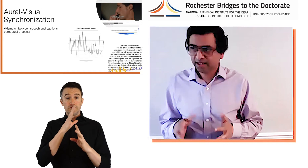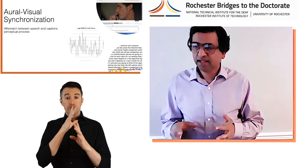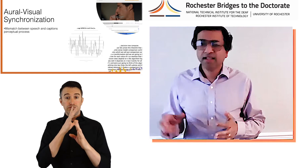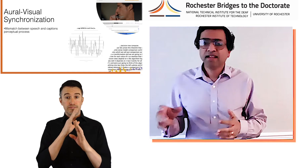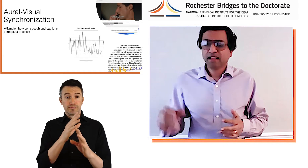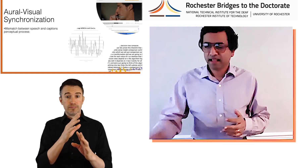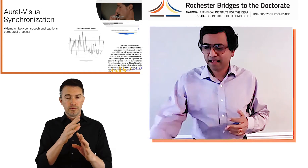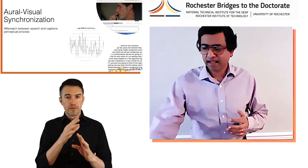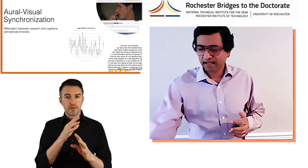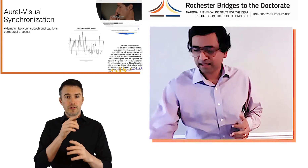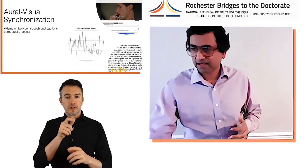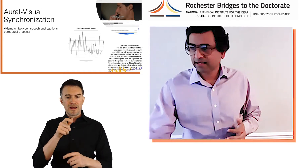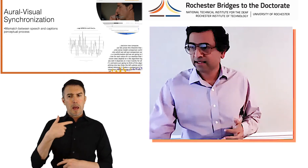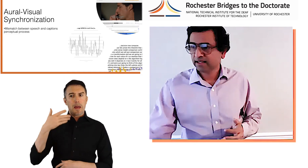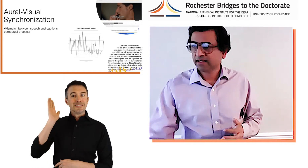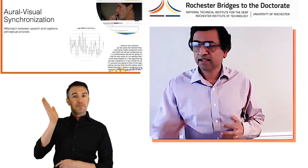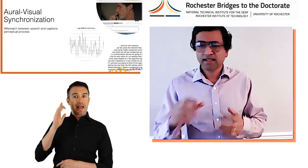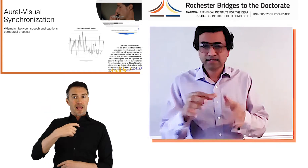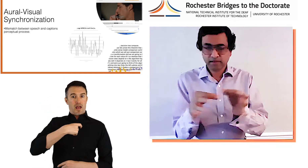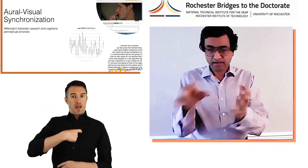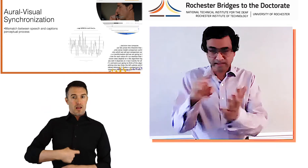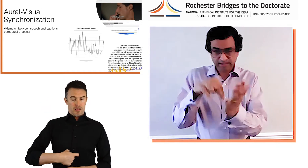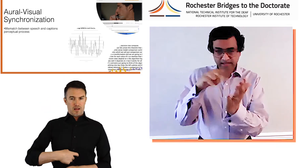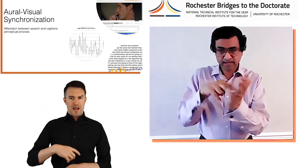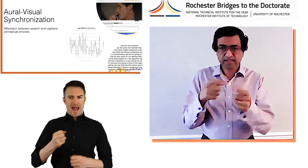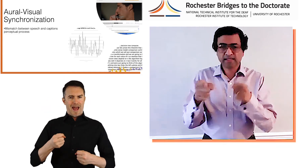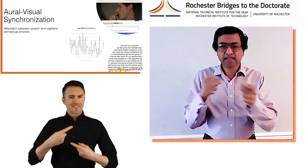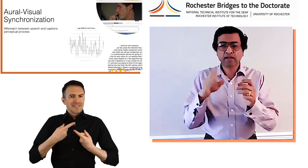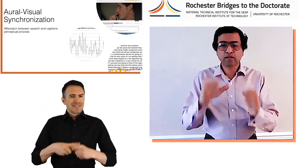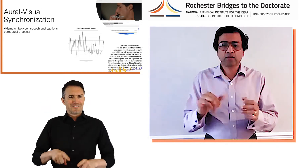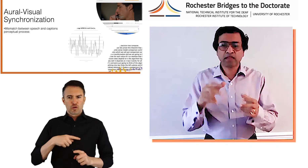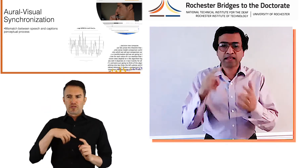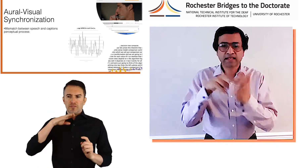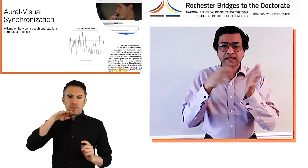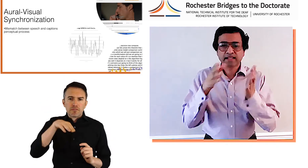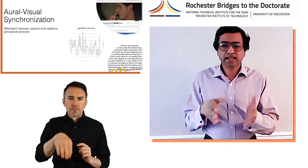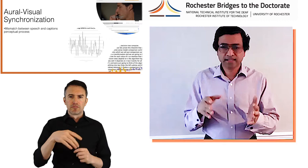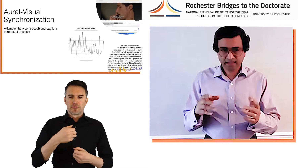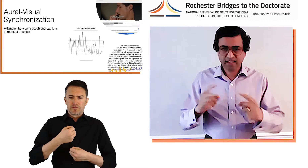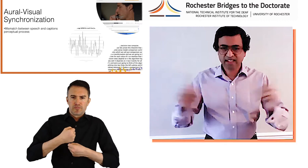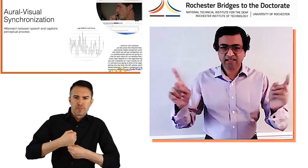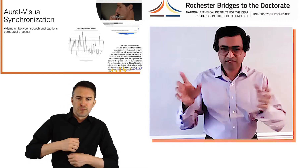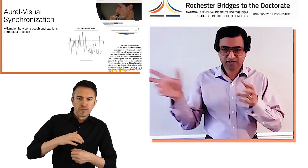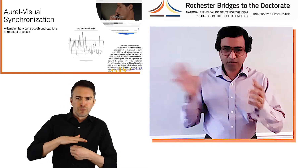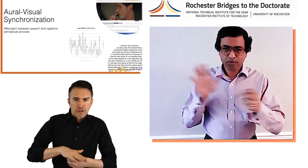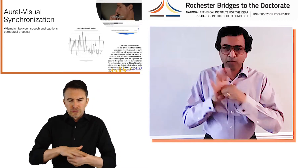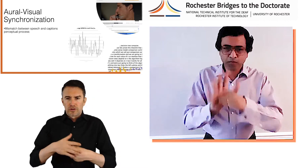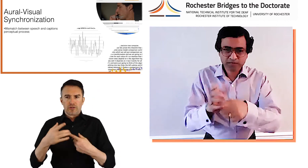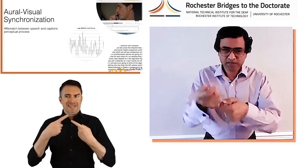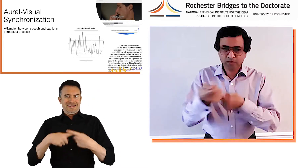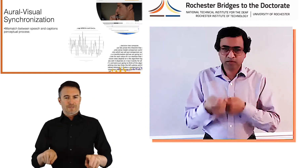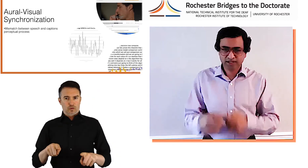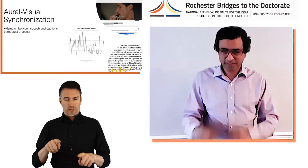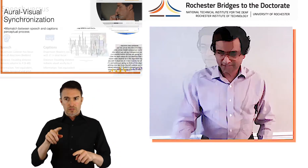So, also, of course, there is push or pull. You know, different people read at different paces and listen at different paces as well.